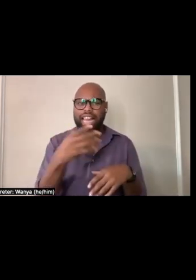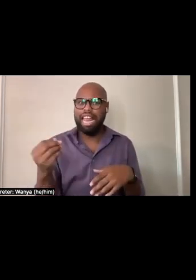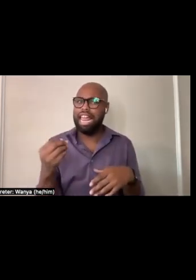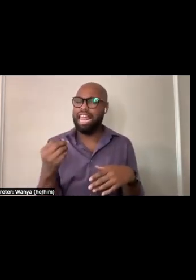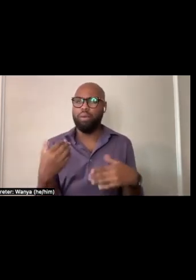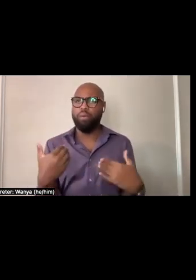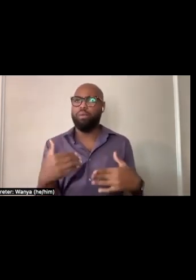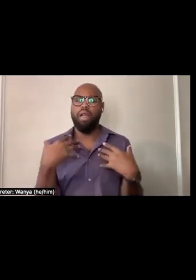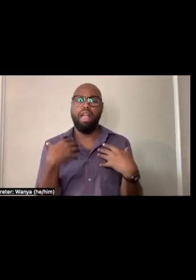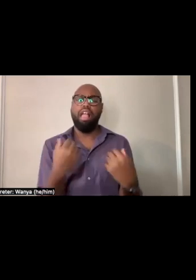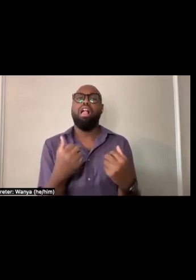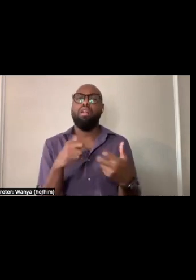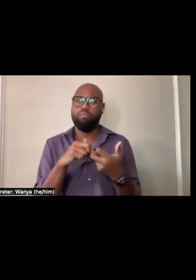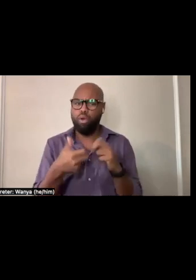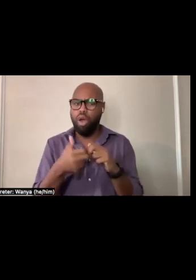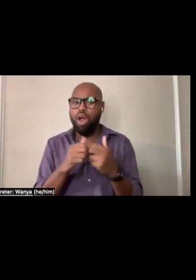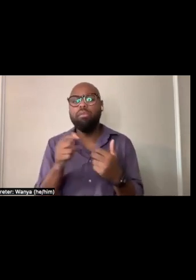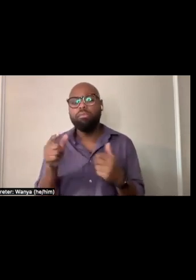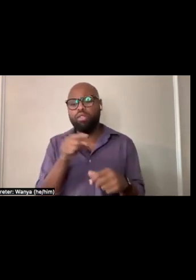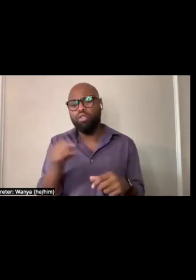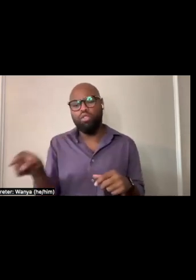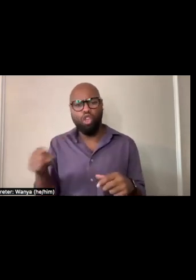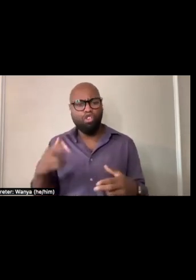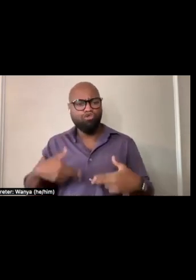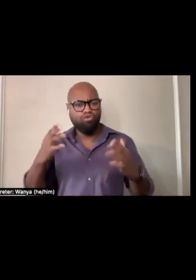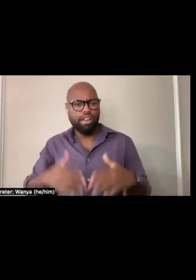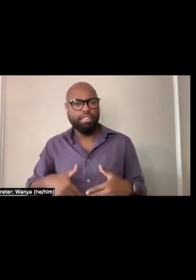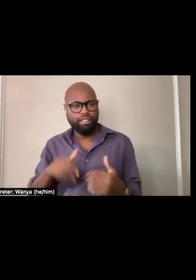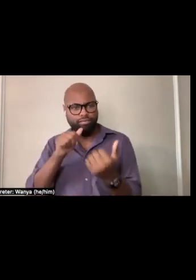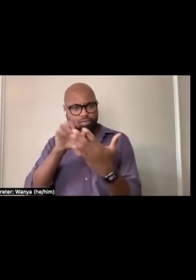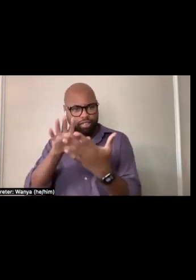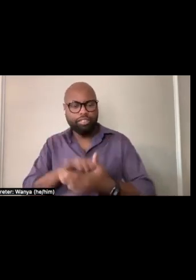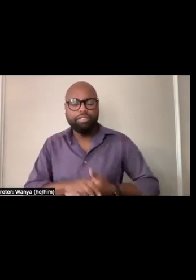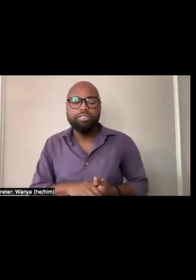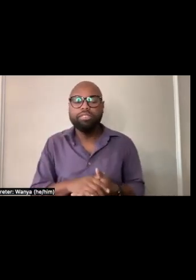that residents were facing. In response, they launched a program of